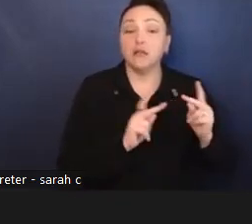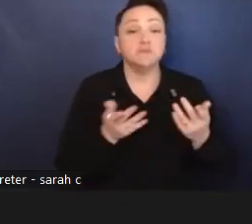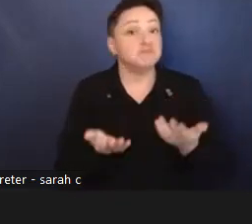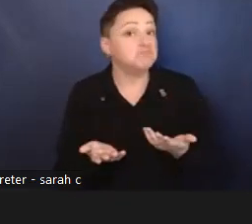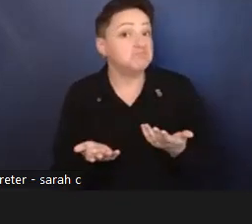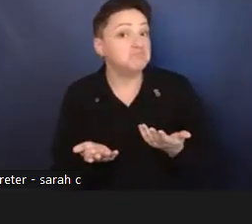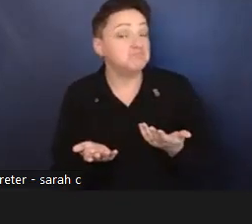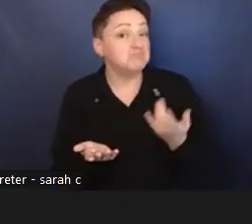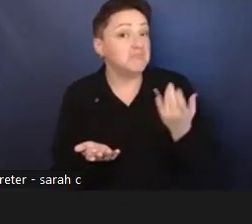potential interest as well.